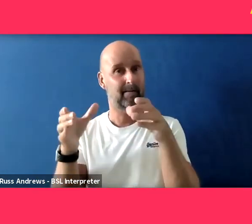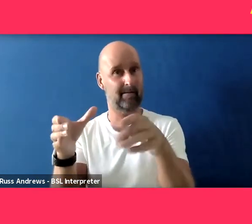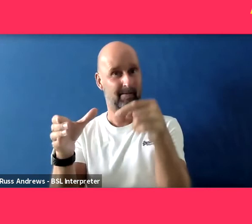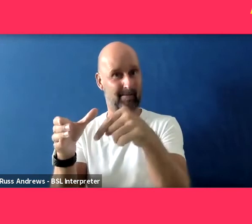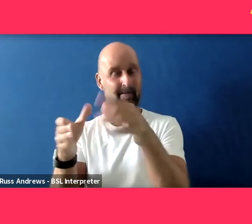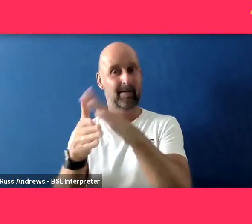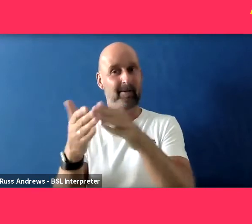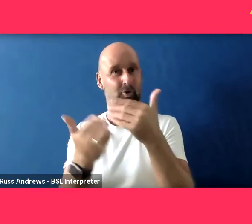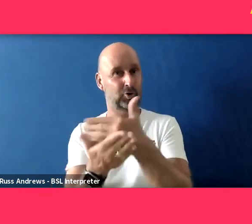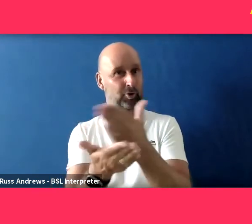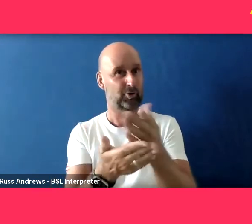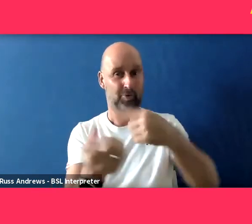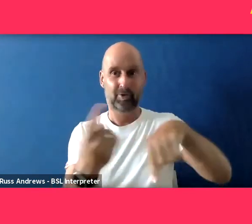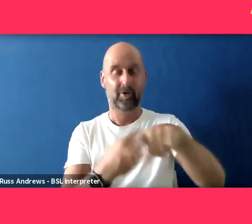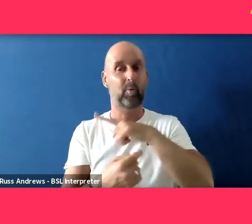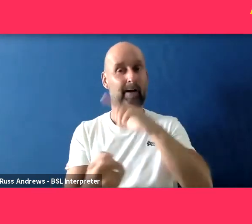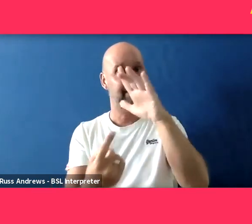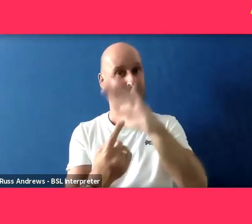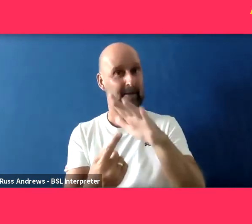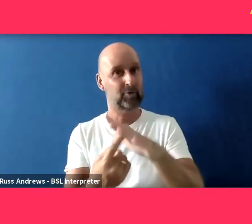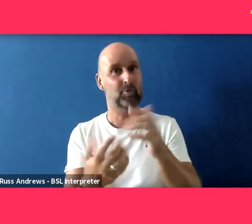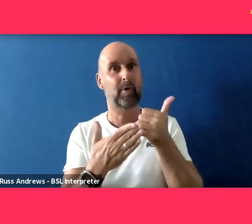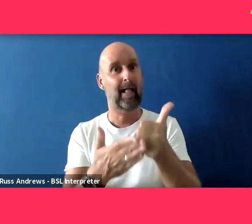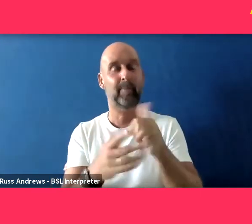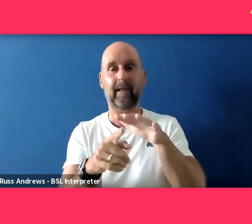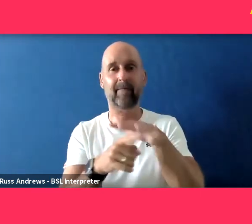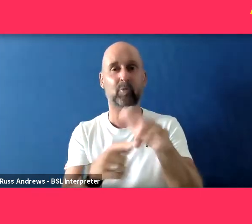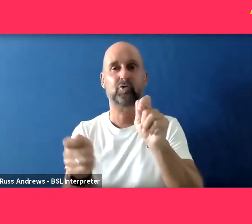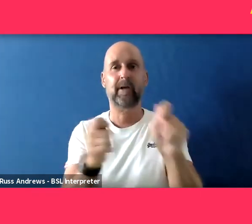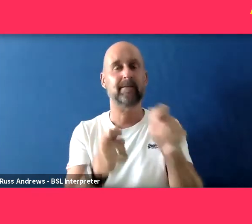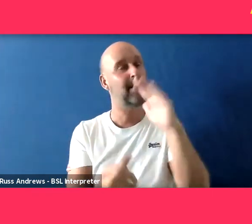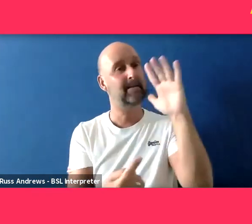education is essential, and essential for change. This is an urgent message, this is vital.